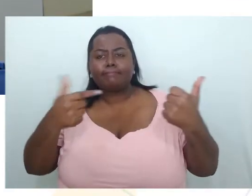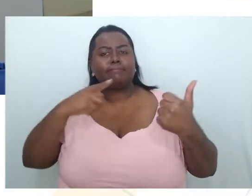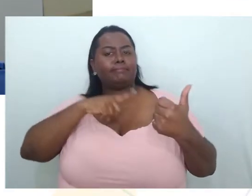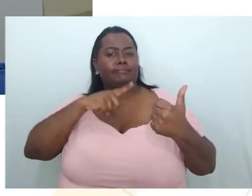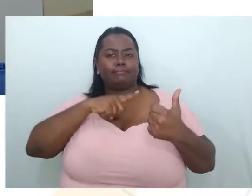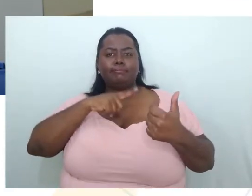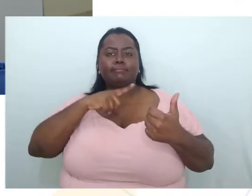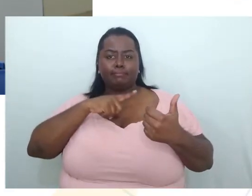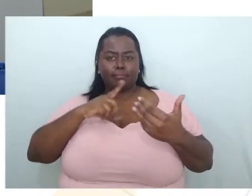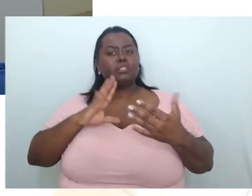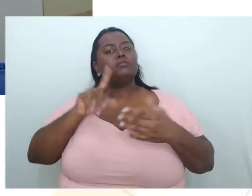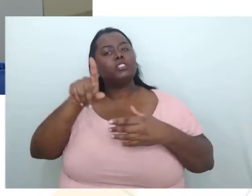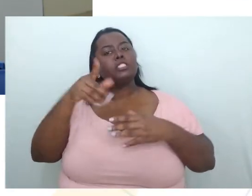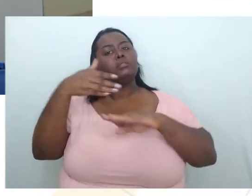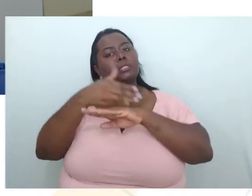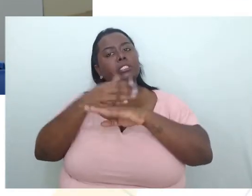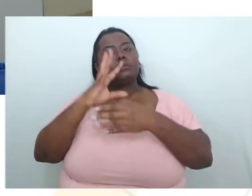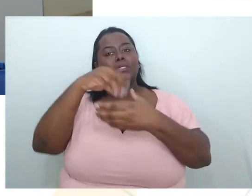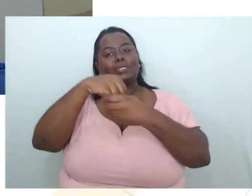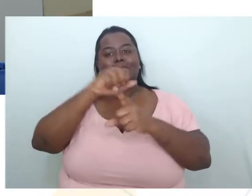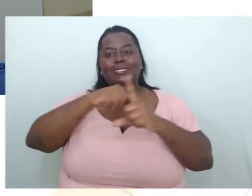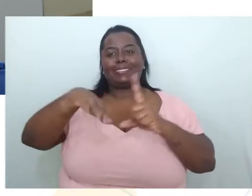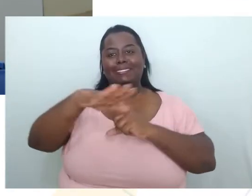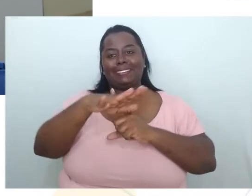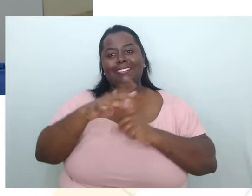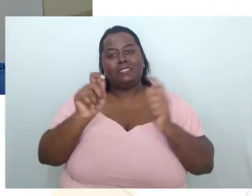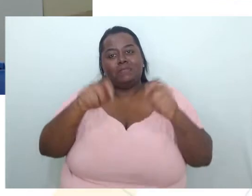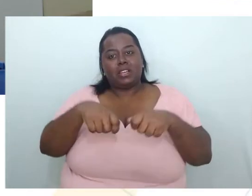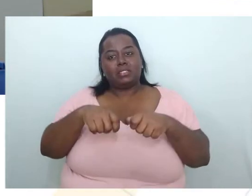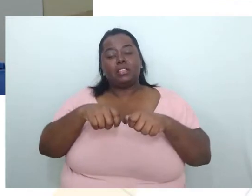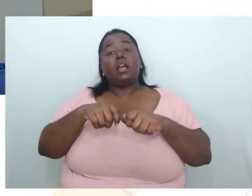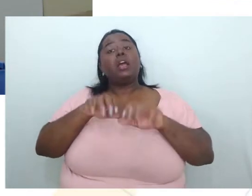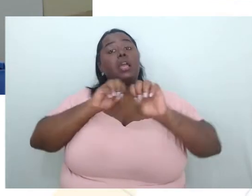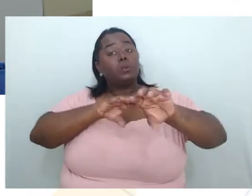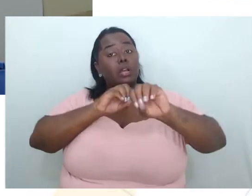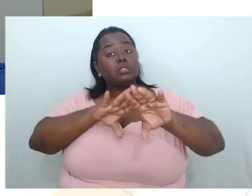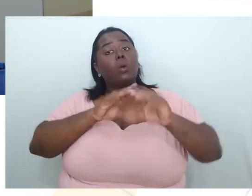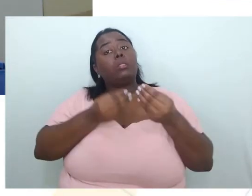do when we engage in society educated people are always able to do this